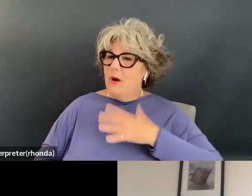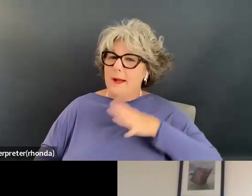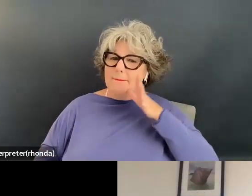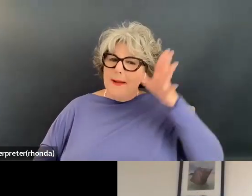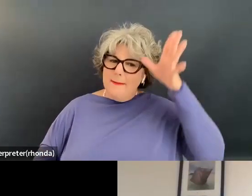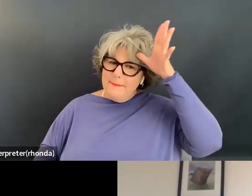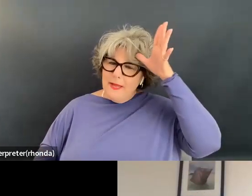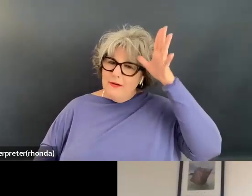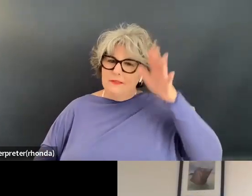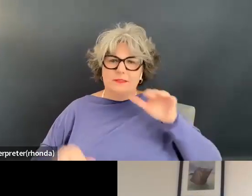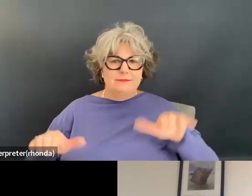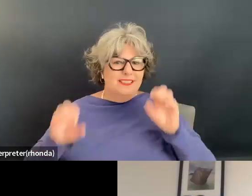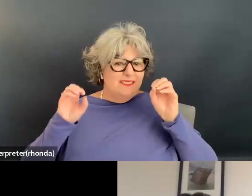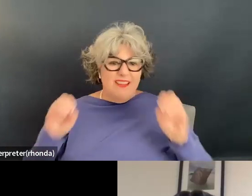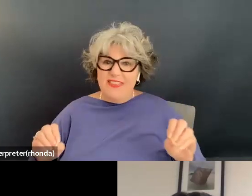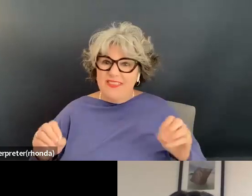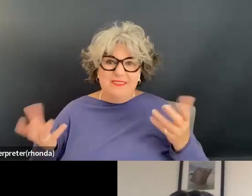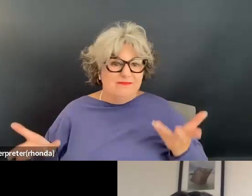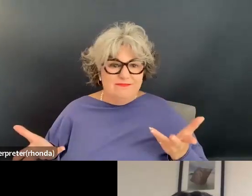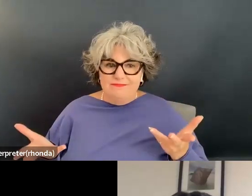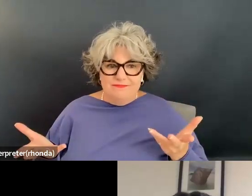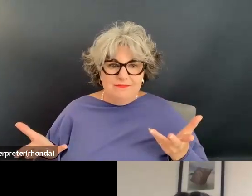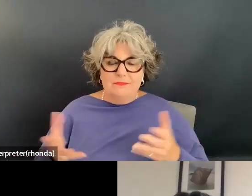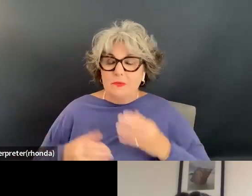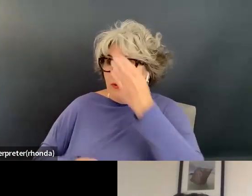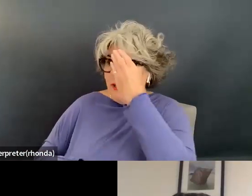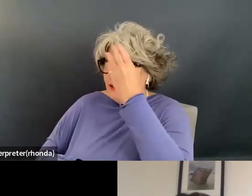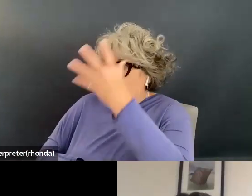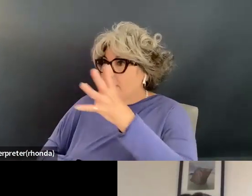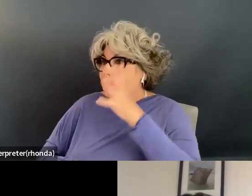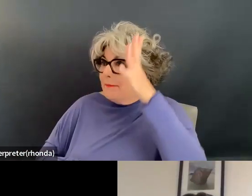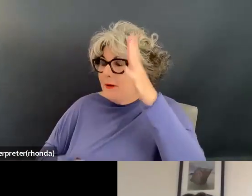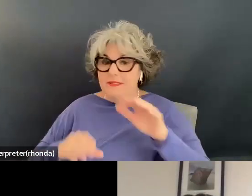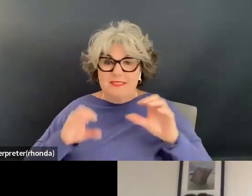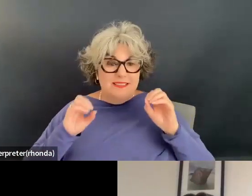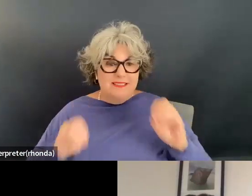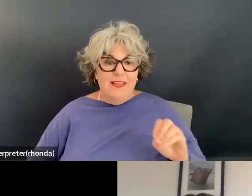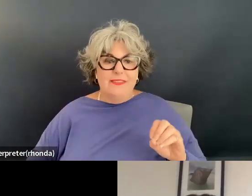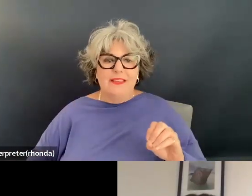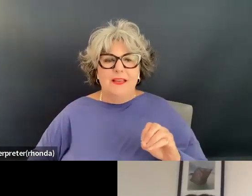didn't do anything, I told them. And that was like making my relationship